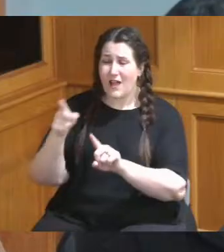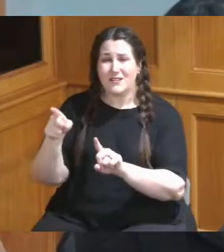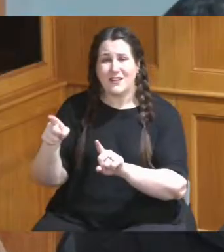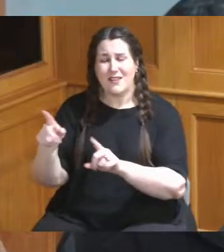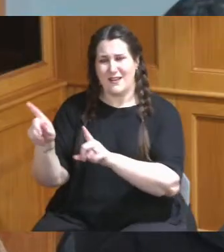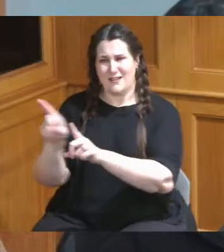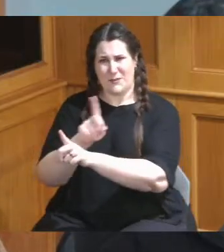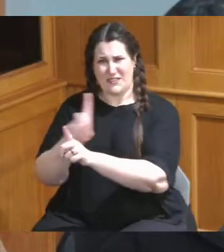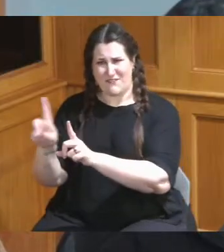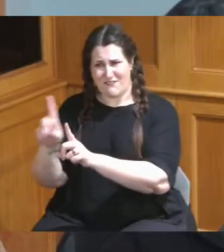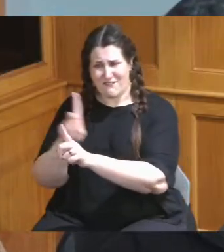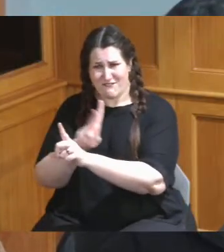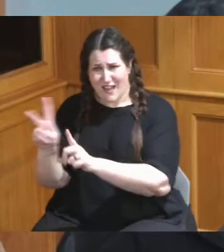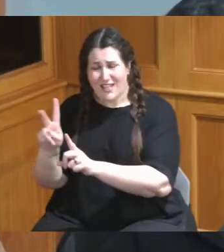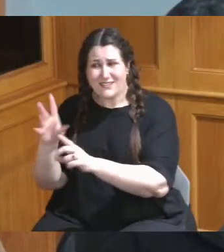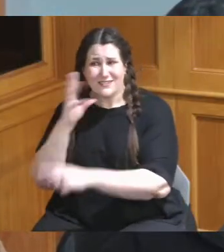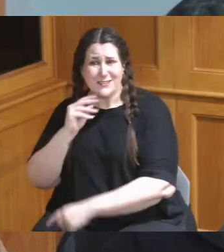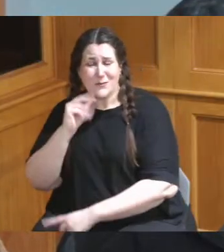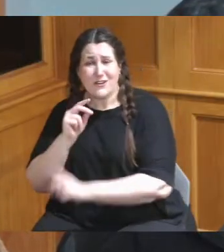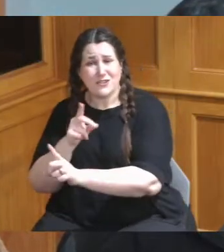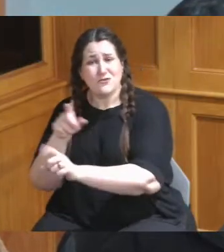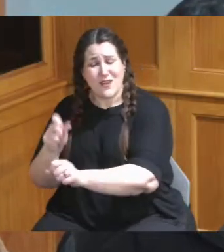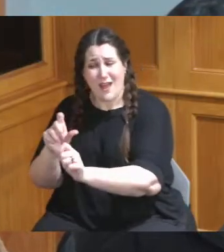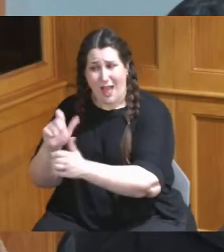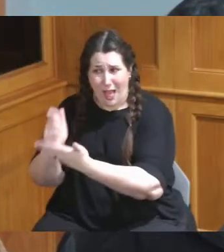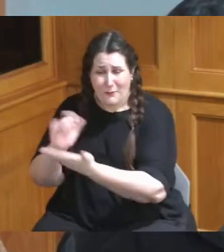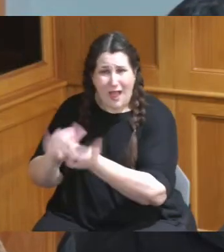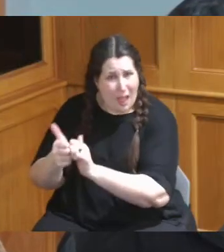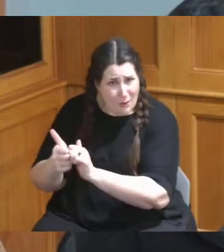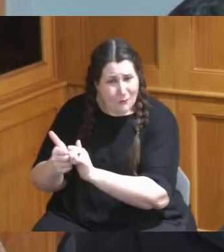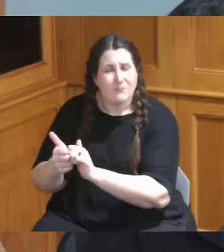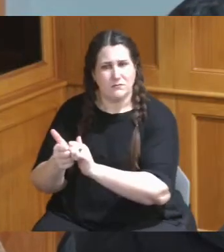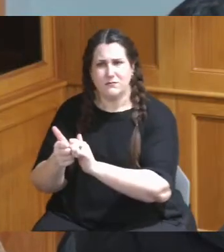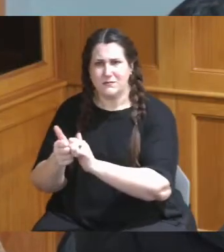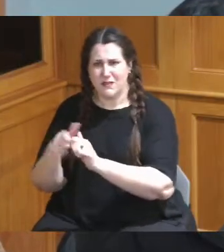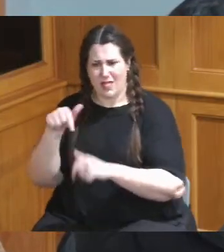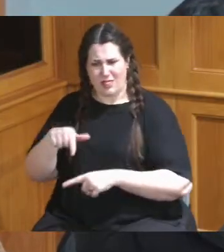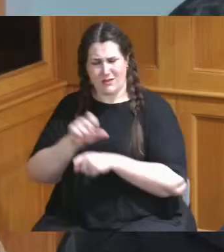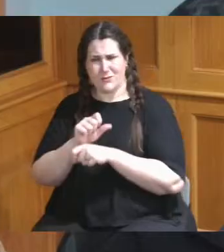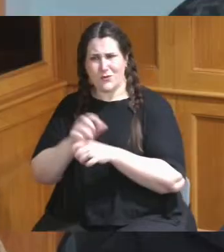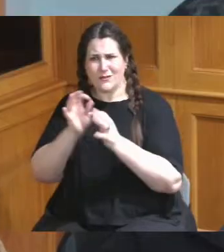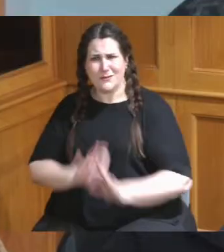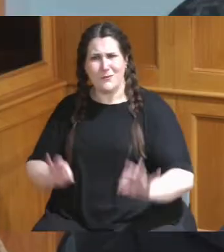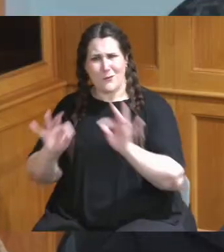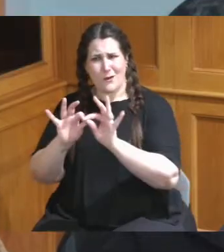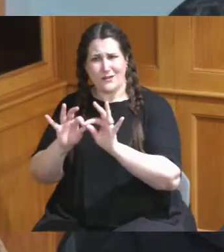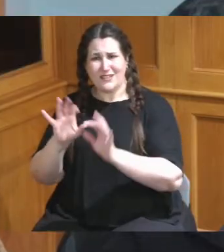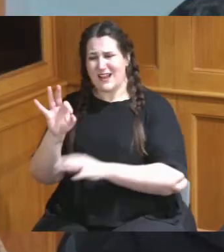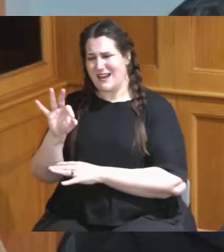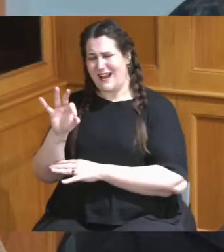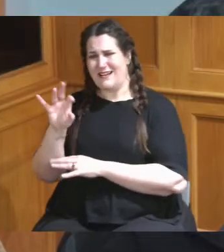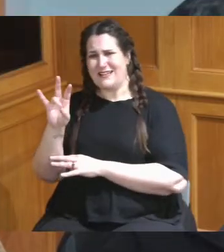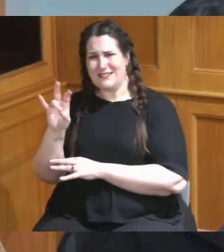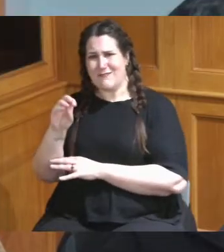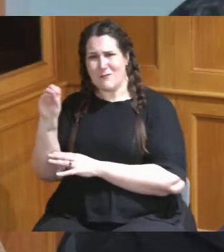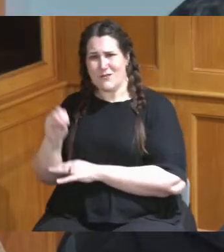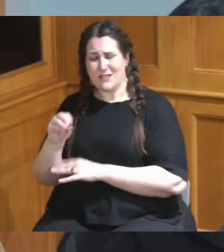violence. This work matters. 97% of our students told us that this information is needed throughout